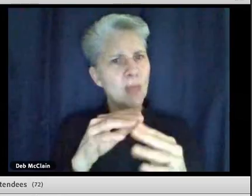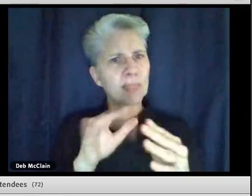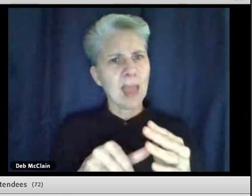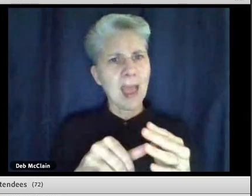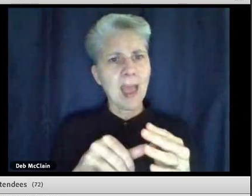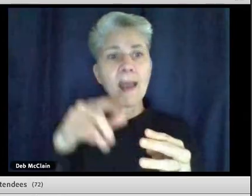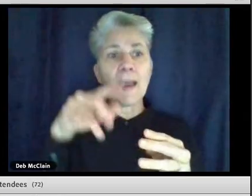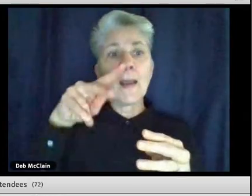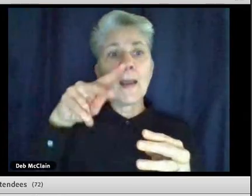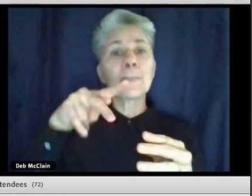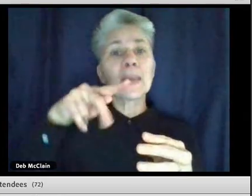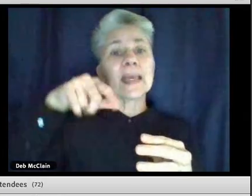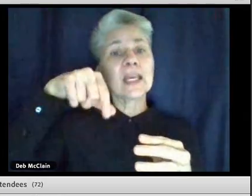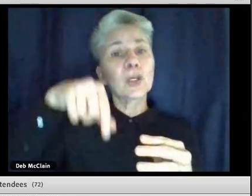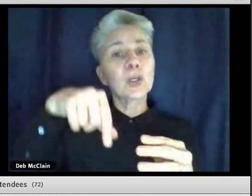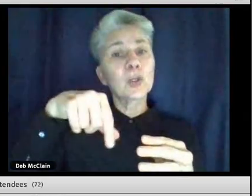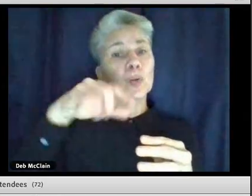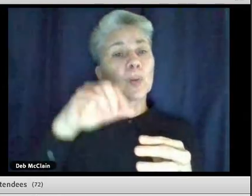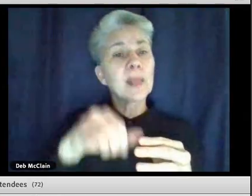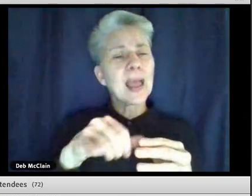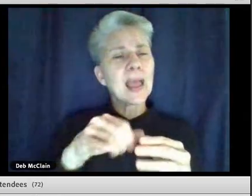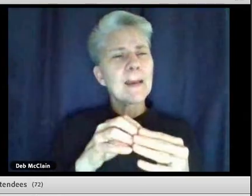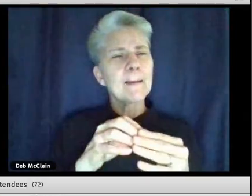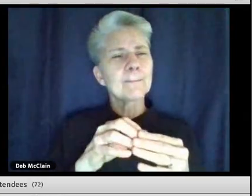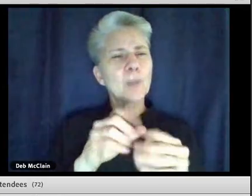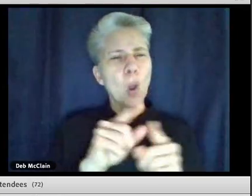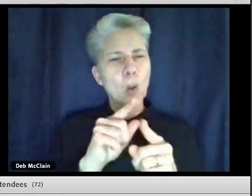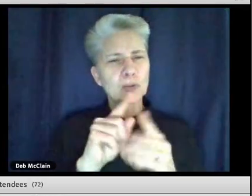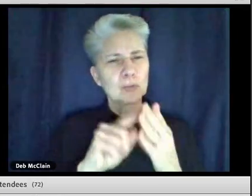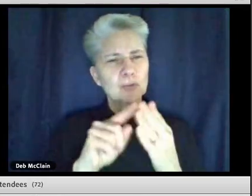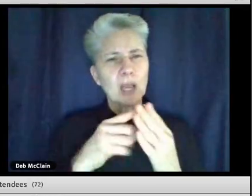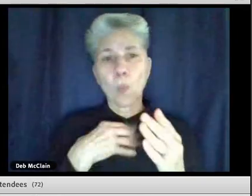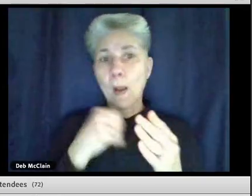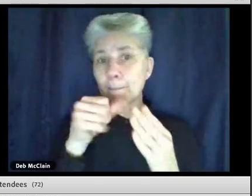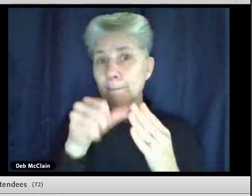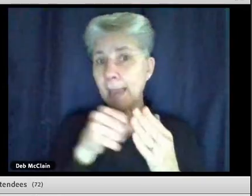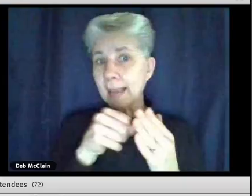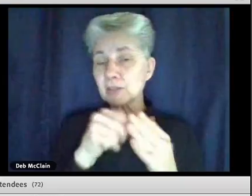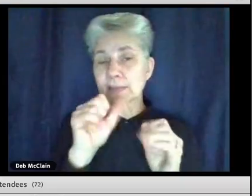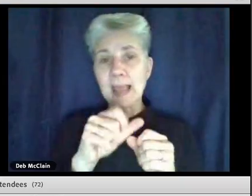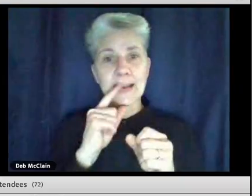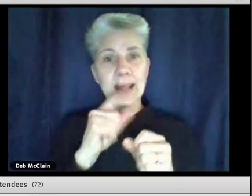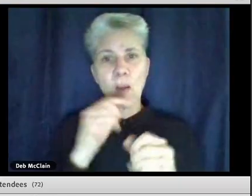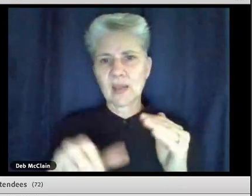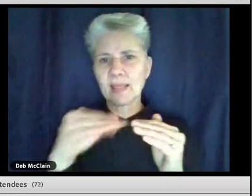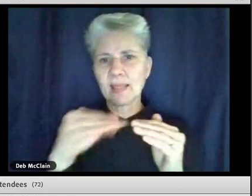I was kind of impressed by some of the stuff I found. PeekYou.